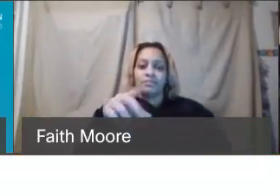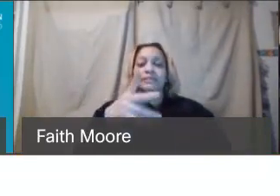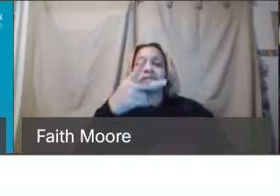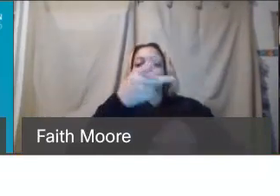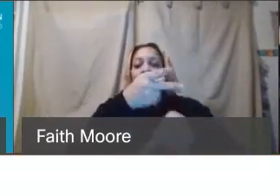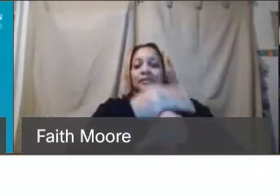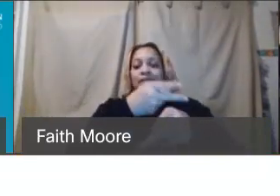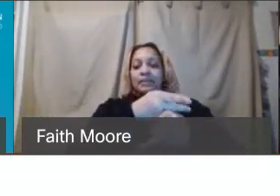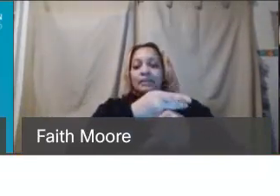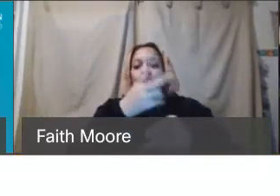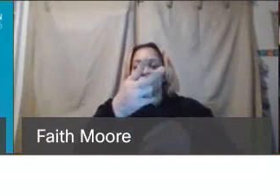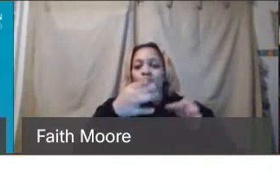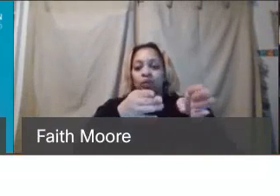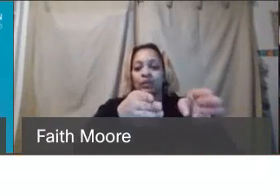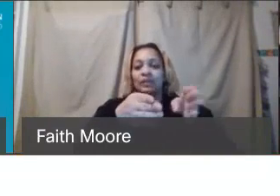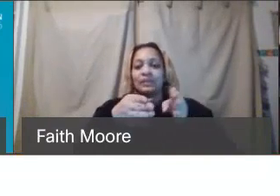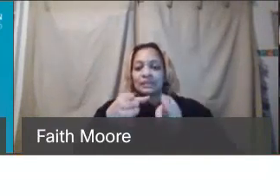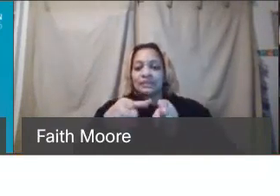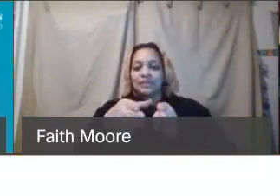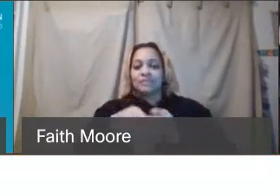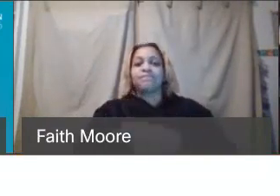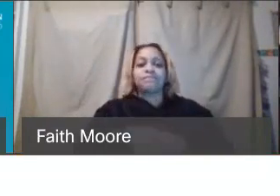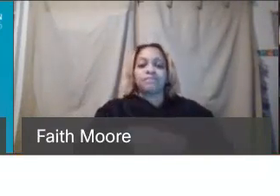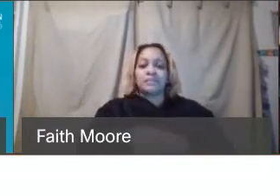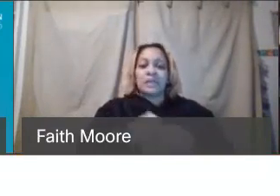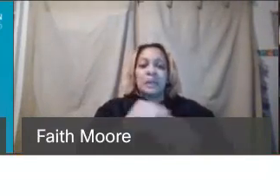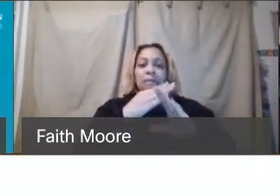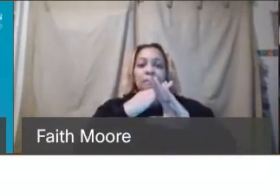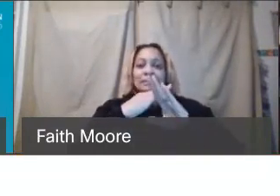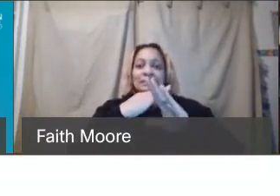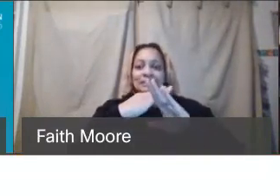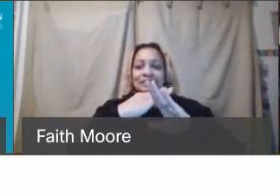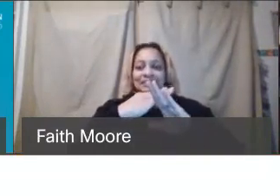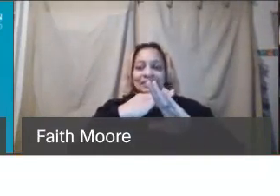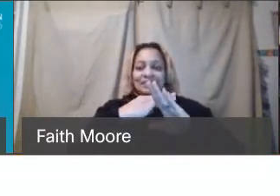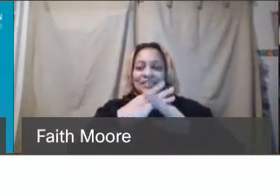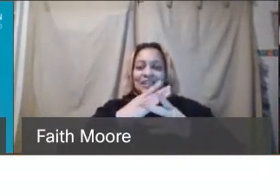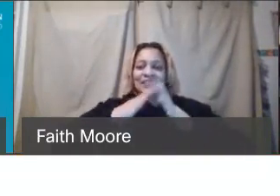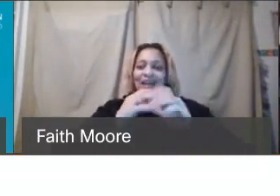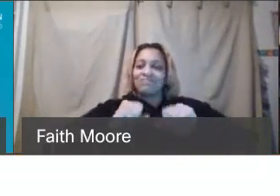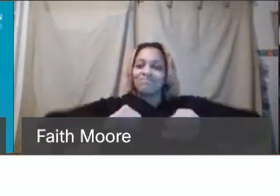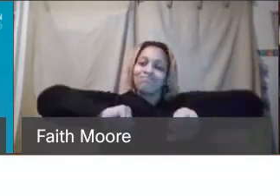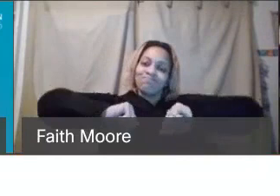Making sure that that cycle track is really well protected because there is a lot of space there for someone to Eric and Robin.